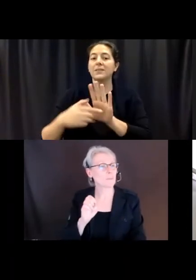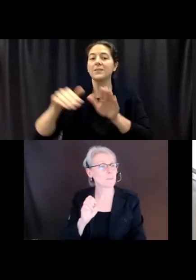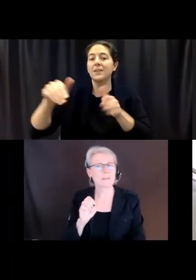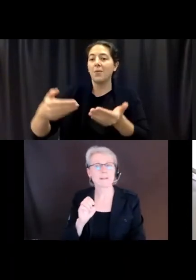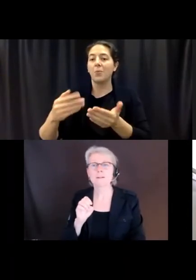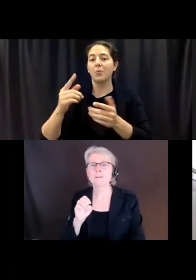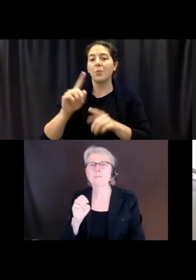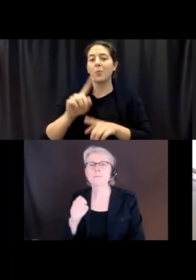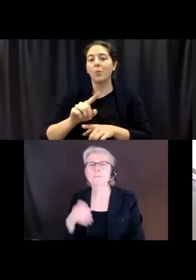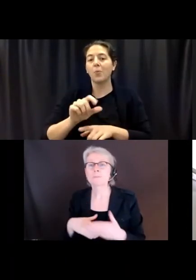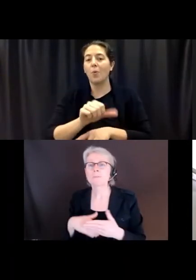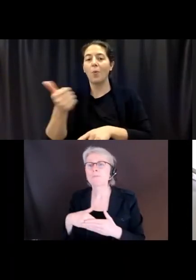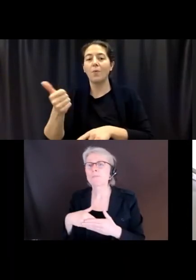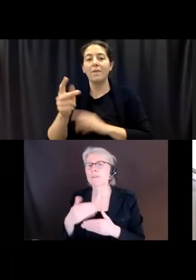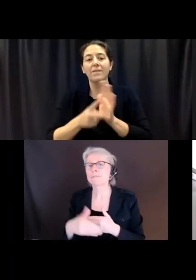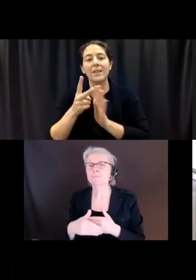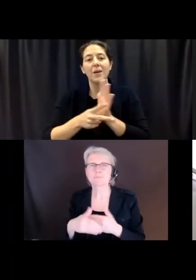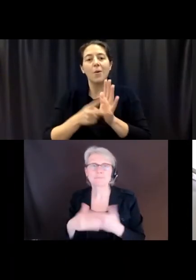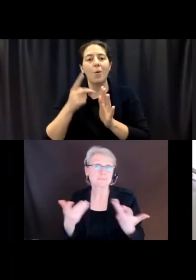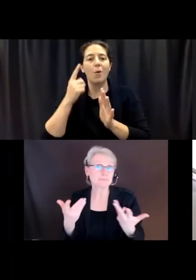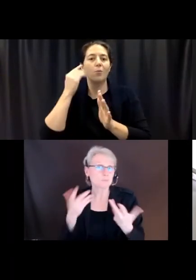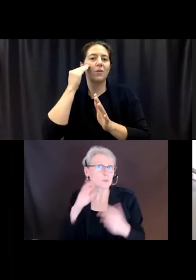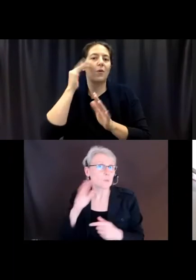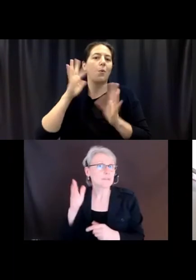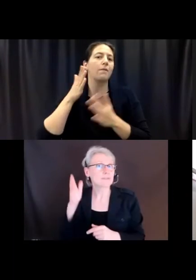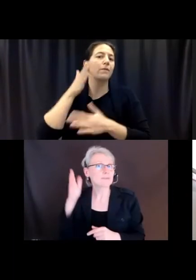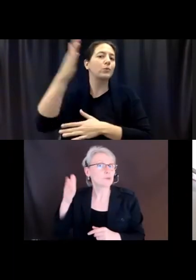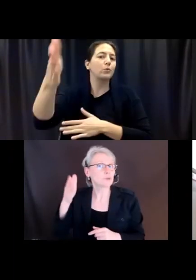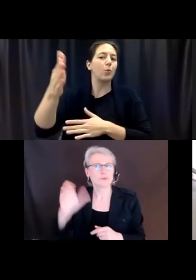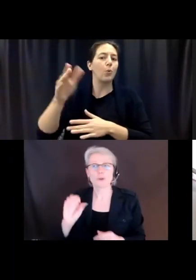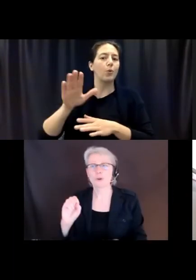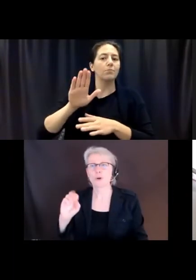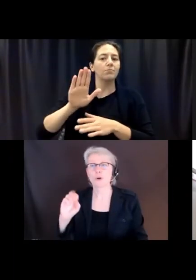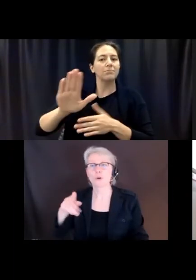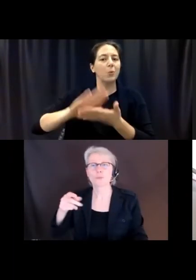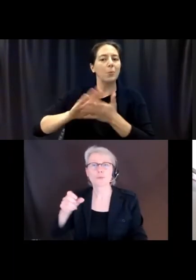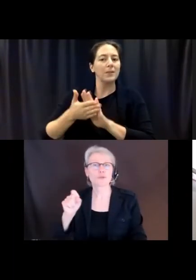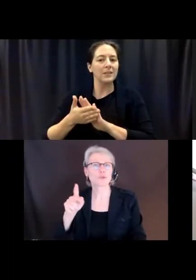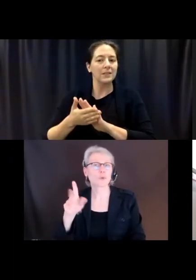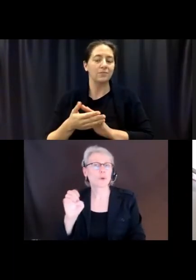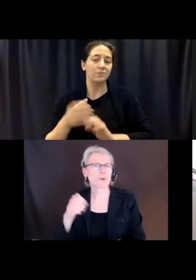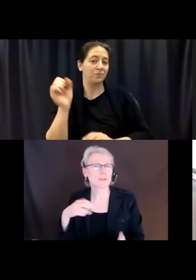WHAT IS THE FUTURE, THE FUTURE OF CORPUSCULE DANSE COMPANY? >> Maxime: YEAH, SO LET'S WATCH